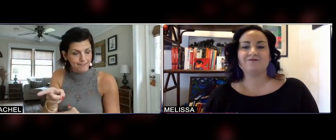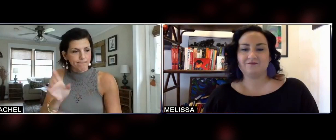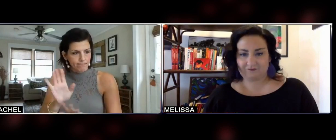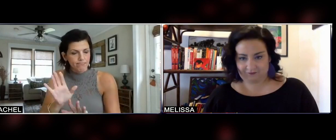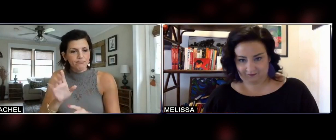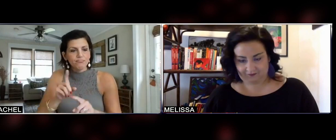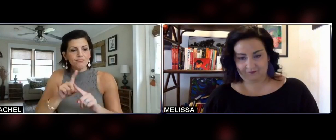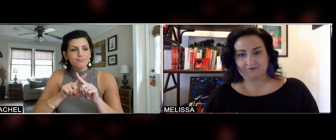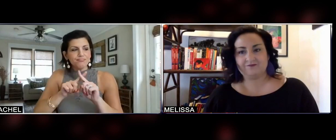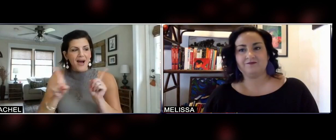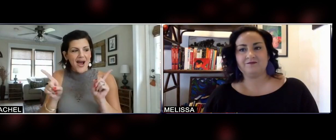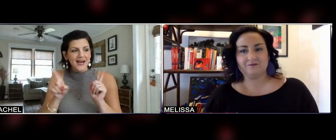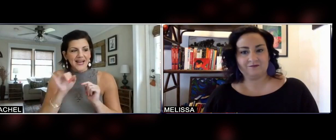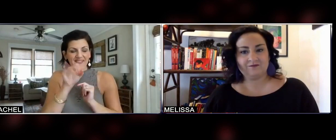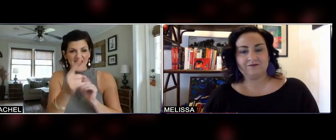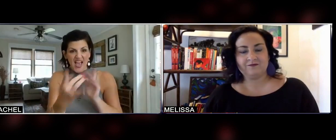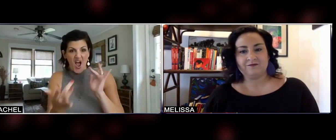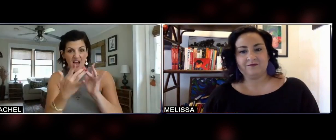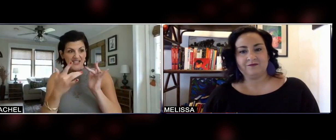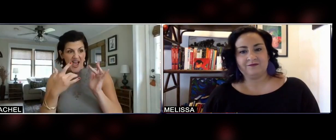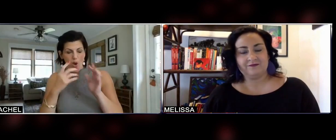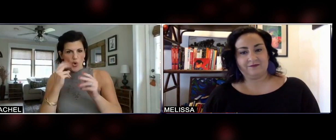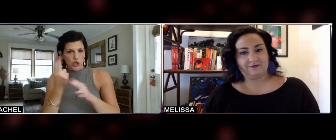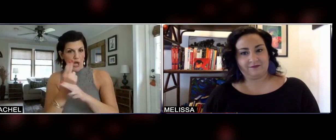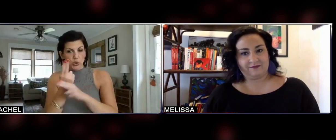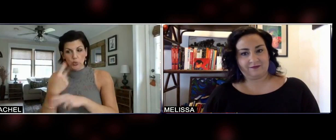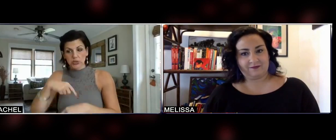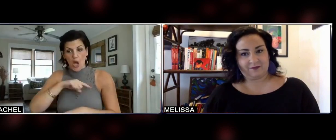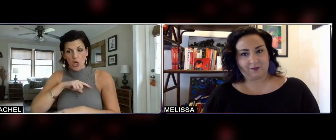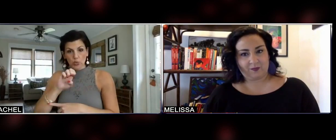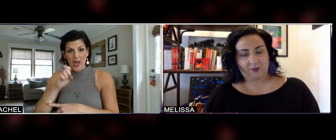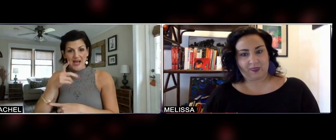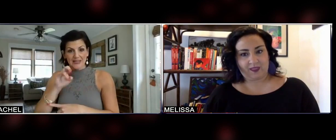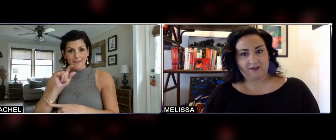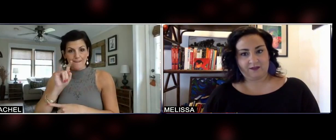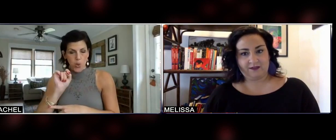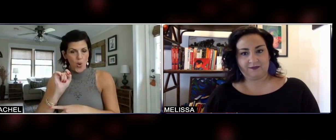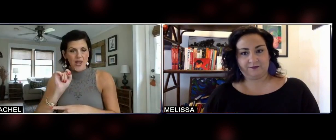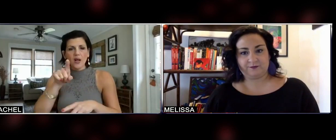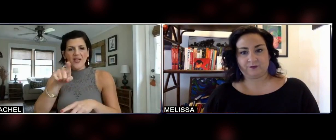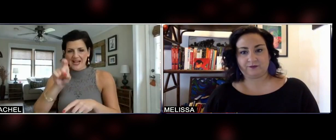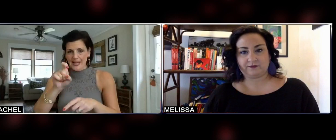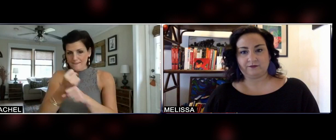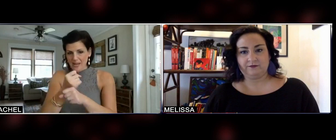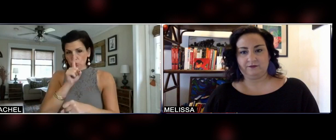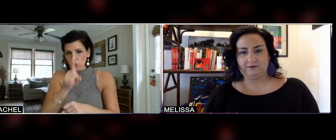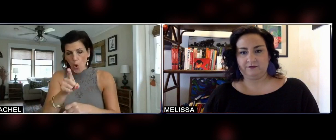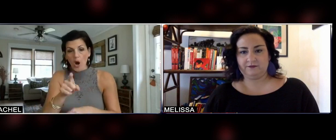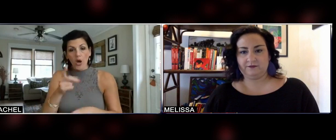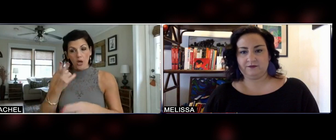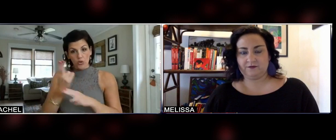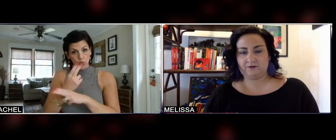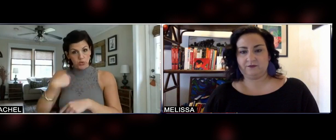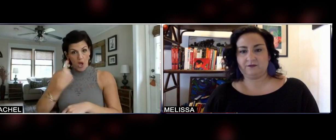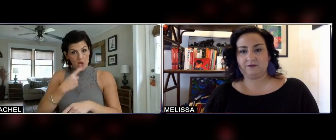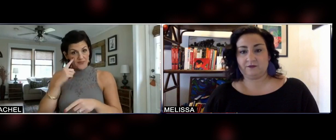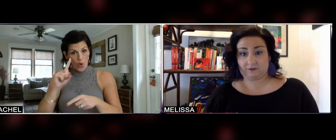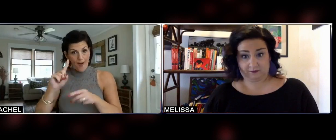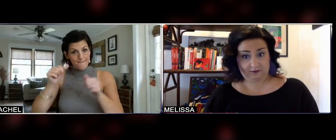If anyone were to contact us, use us or exploit us then they need to make sure that while they use us as